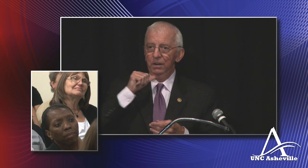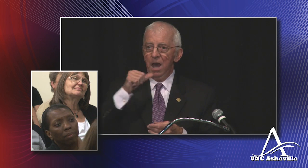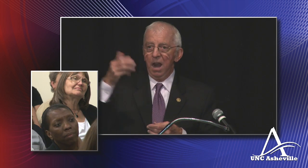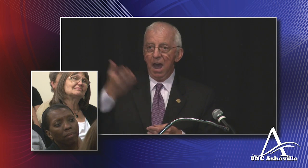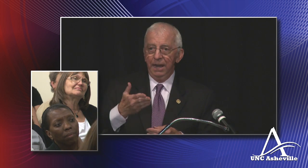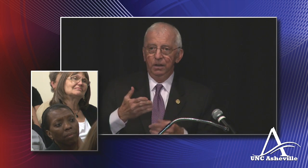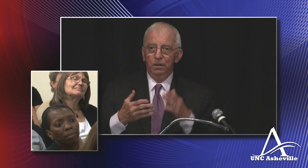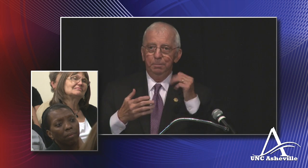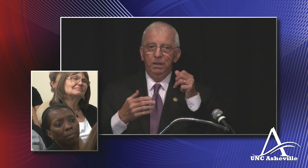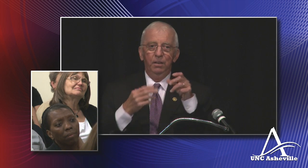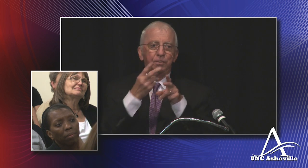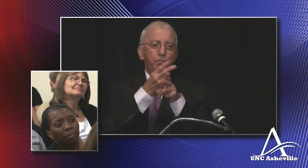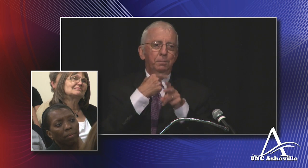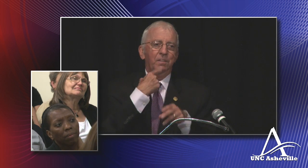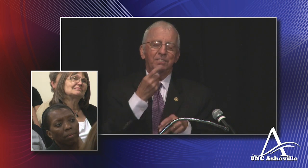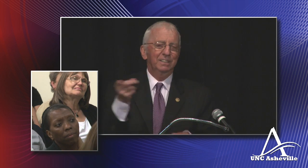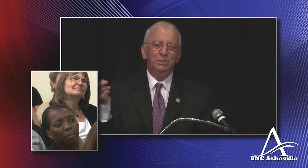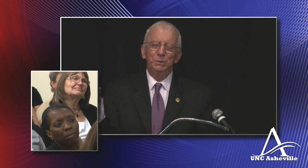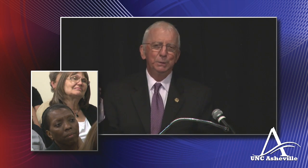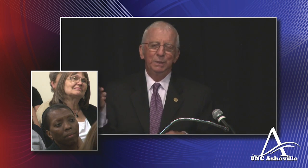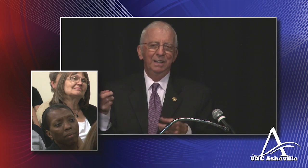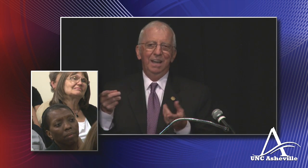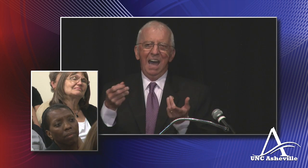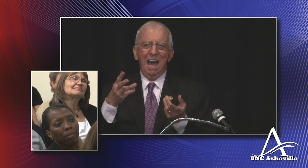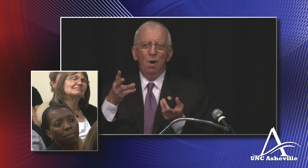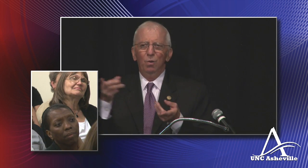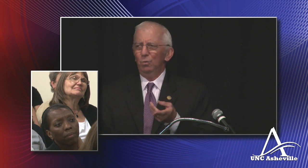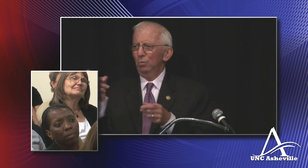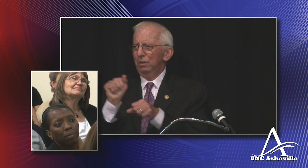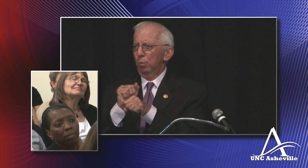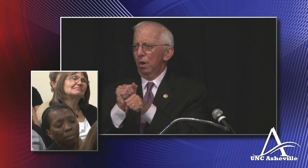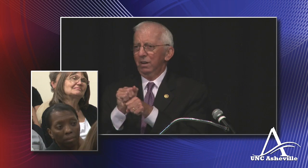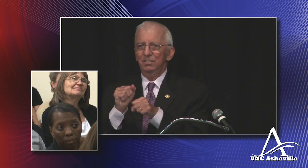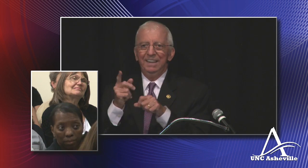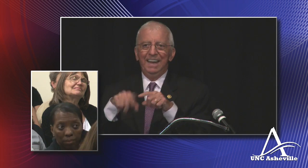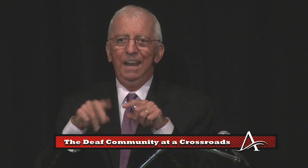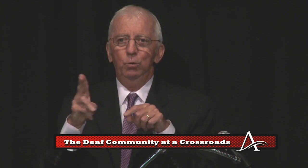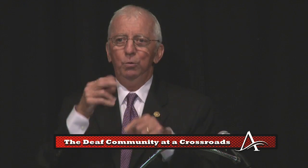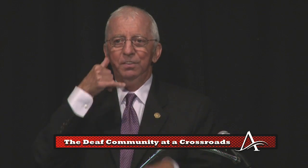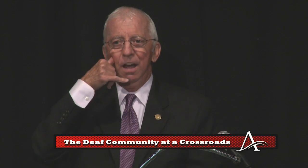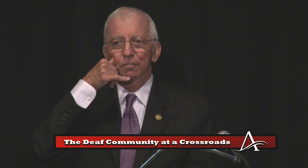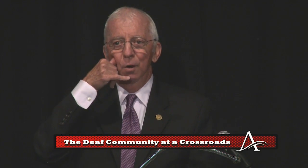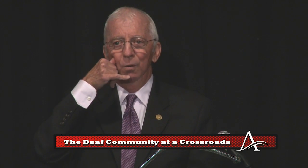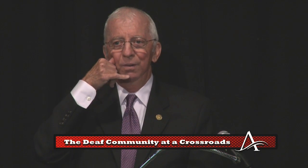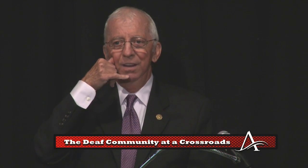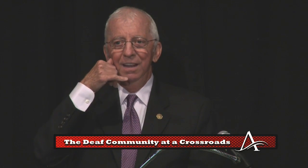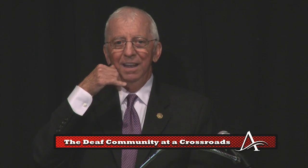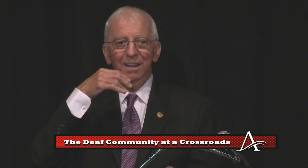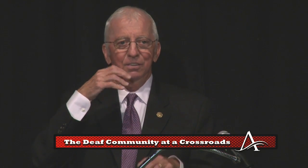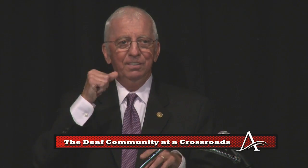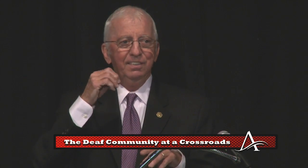they're not hired because the supervisor says "How would it work? He can't use the telephone."